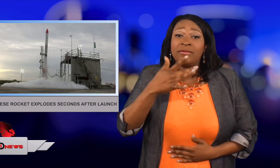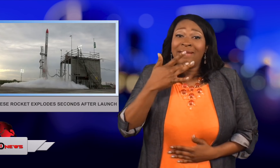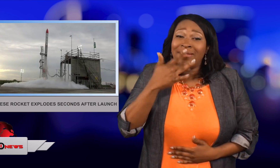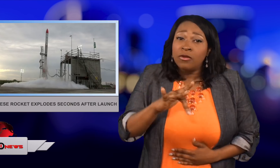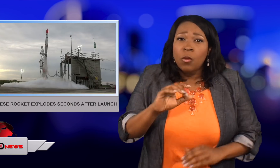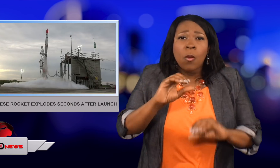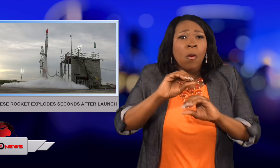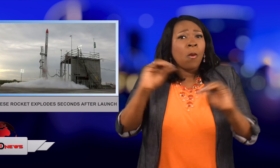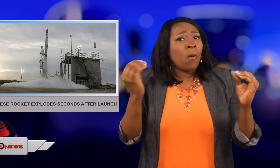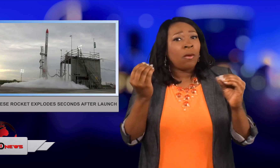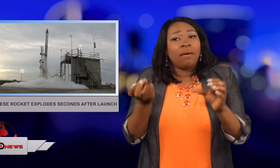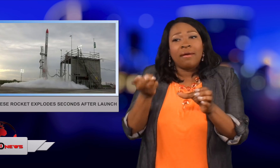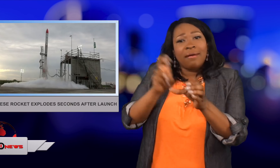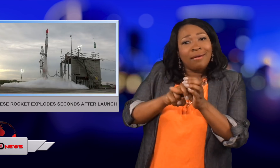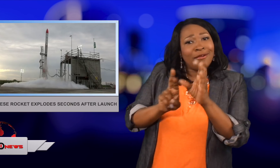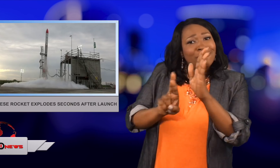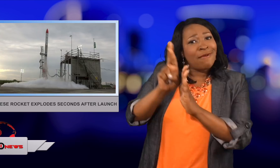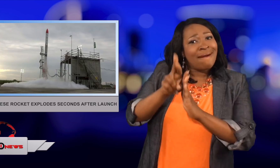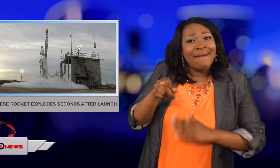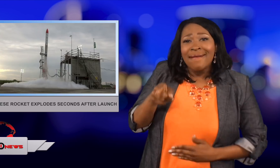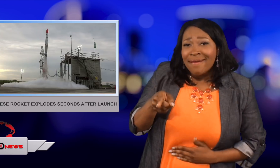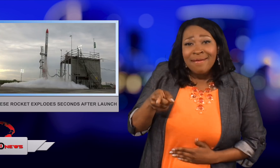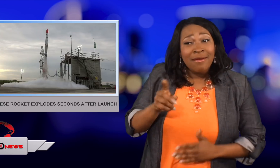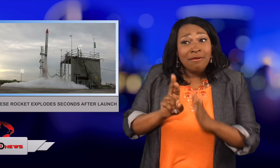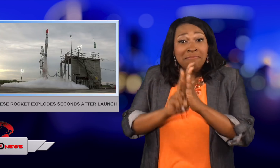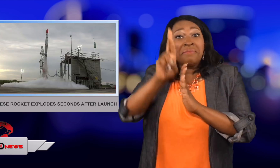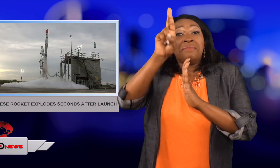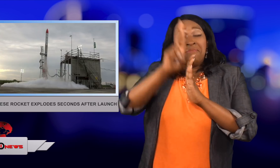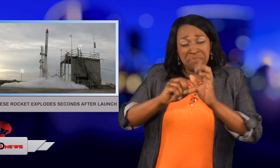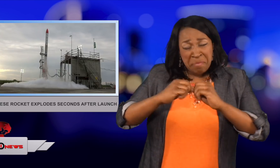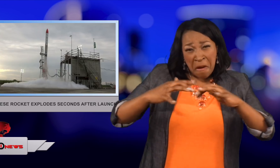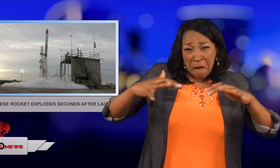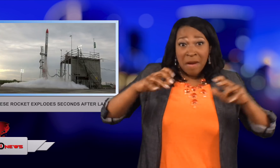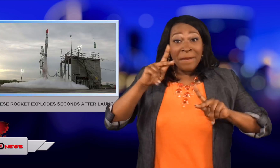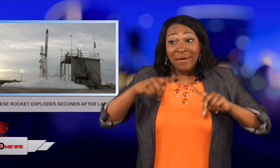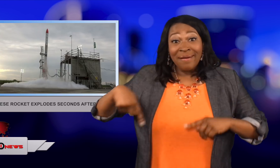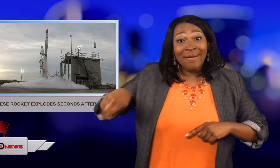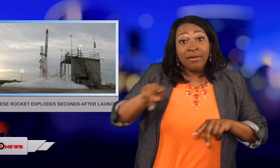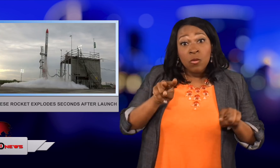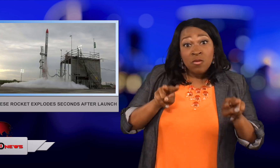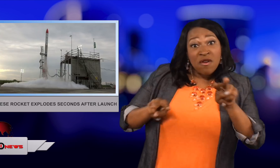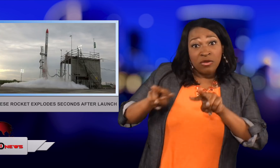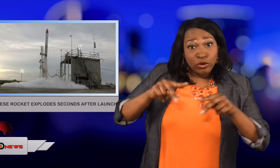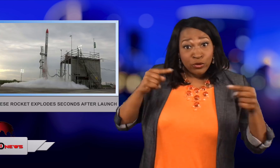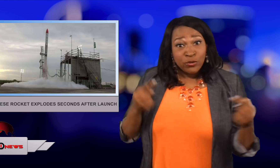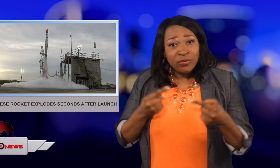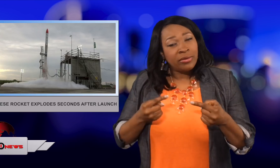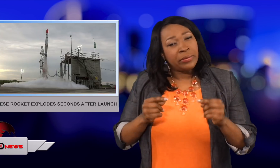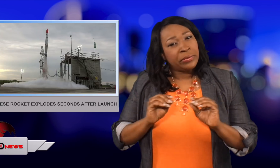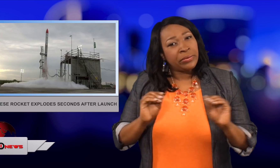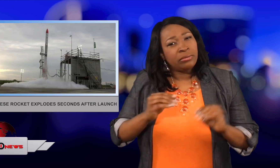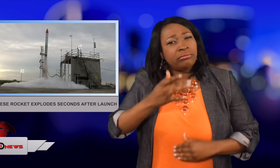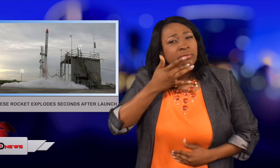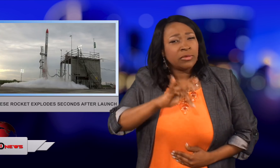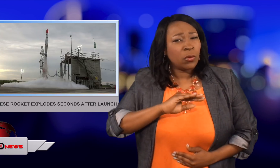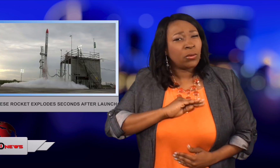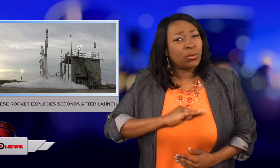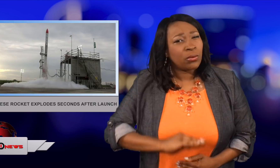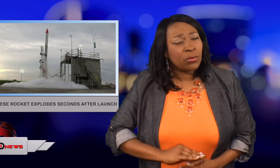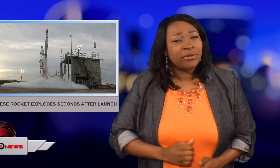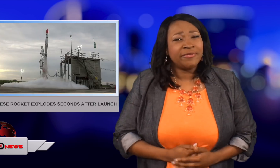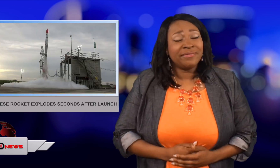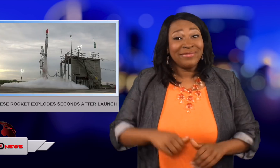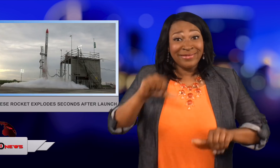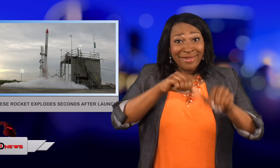Fortunately there was no one on board and no injuries from the blast.